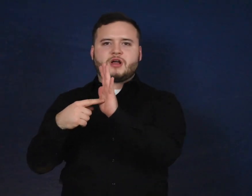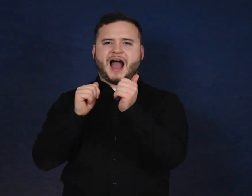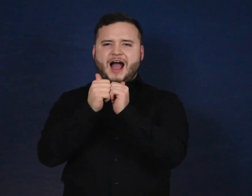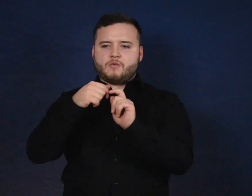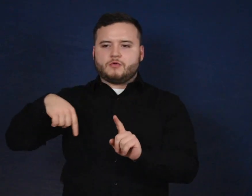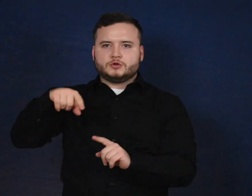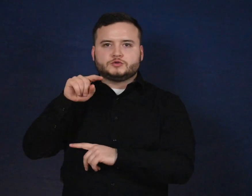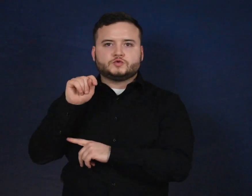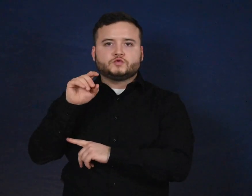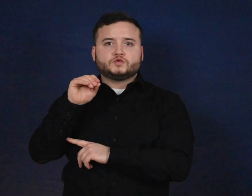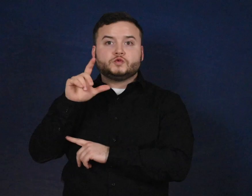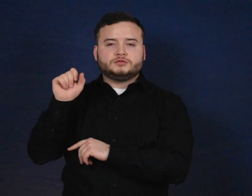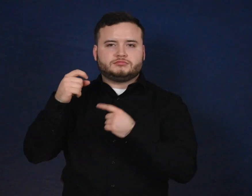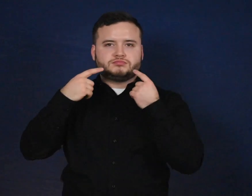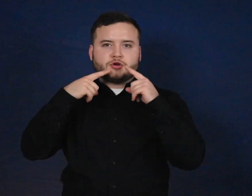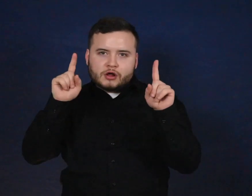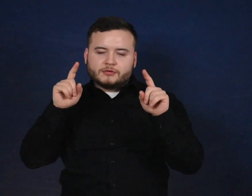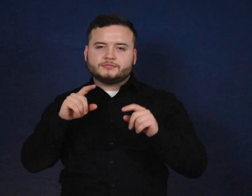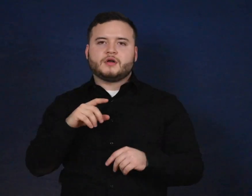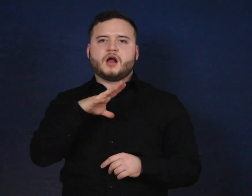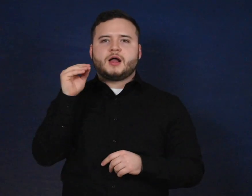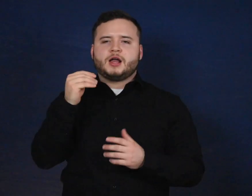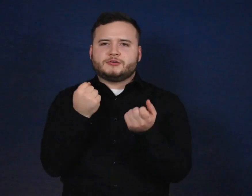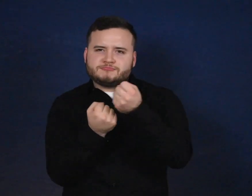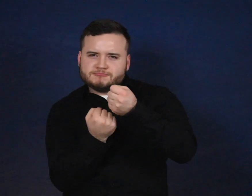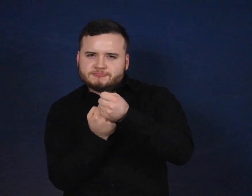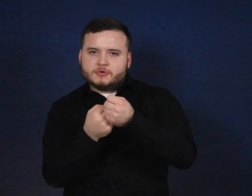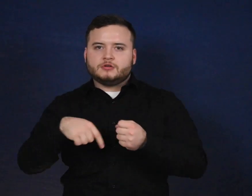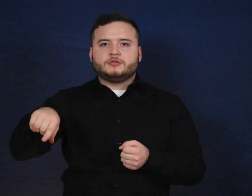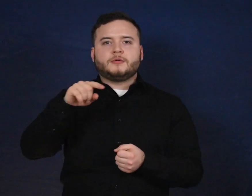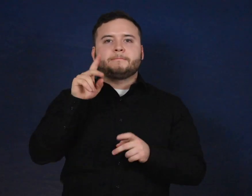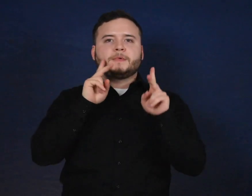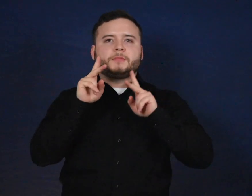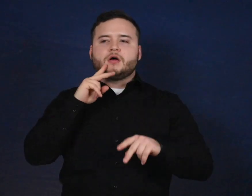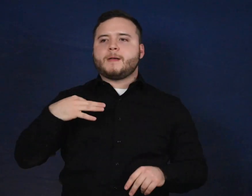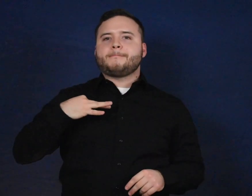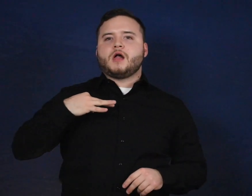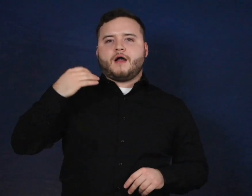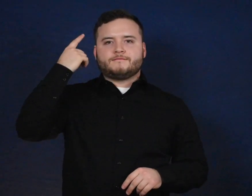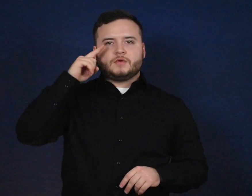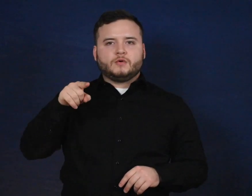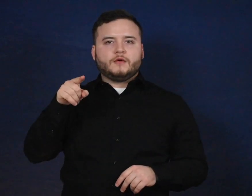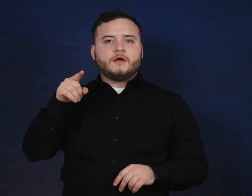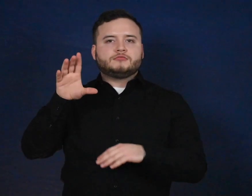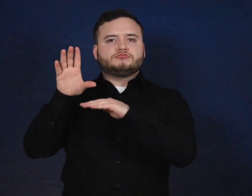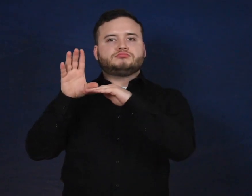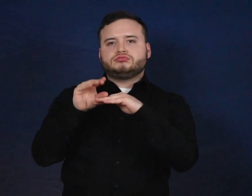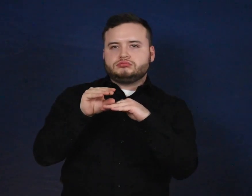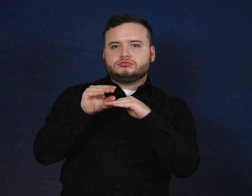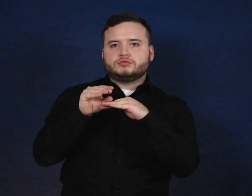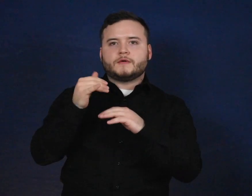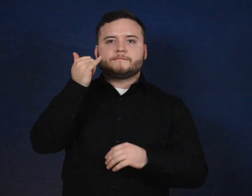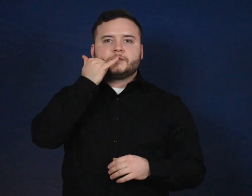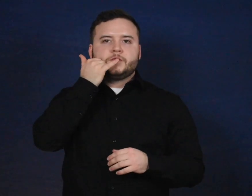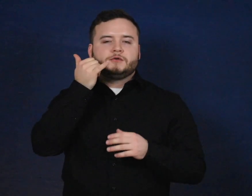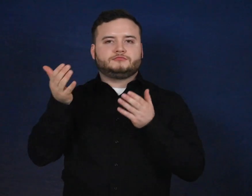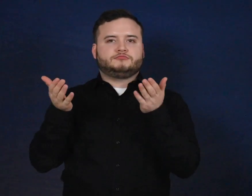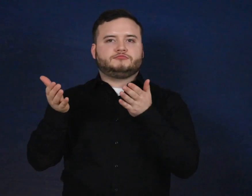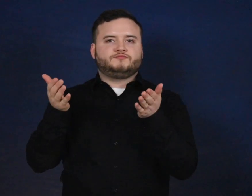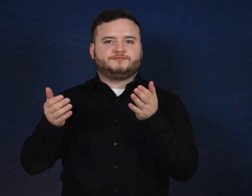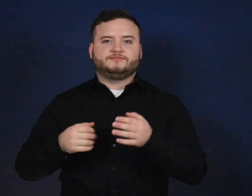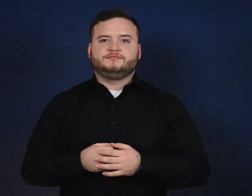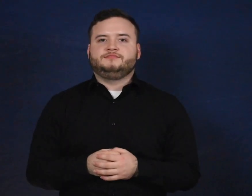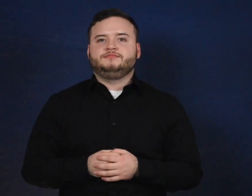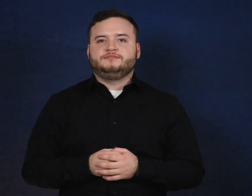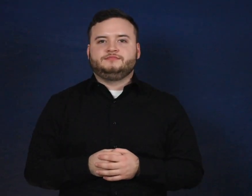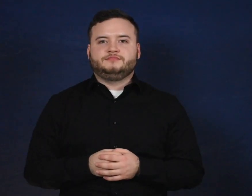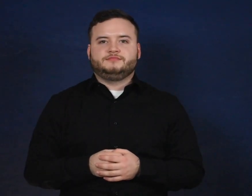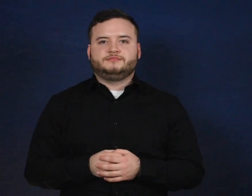how these tools work, and assist people in applying for discounted phone services.